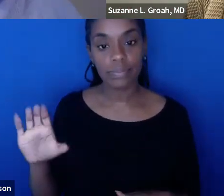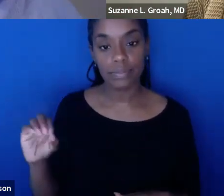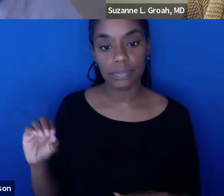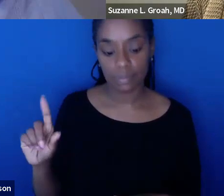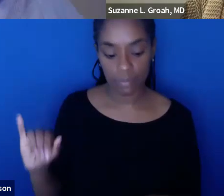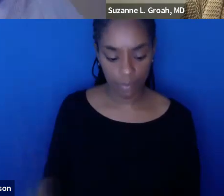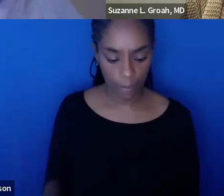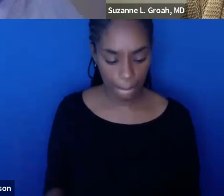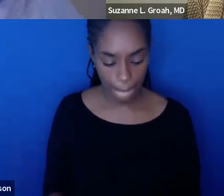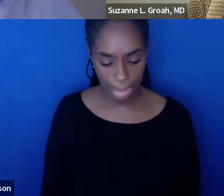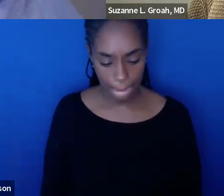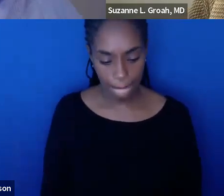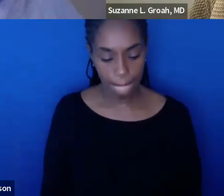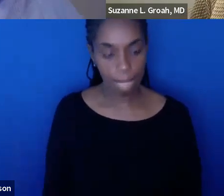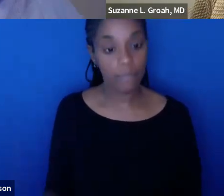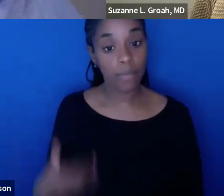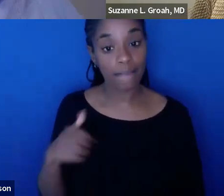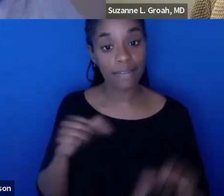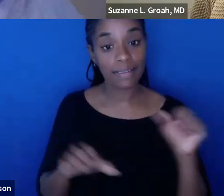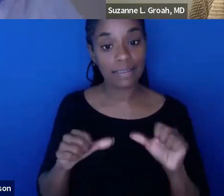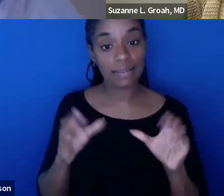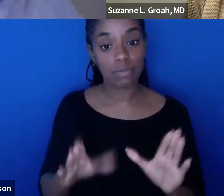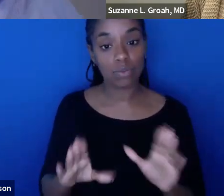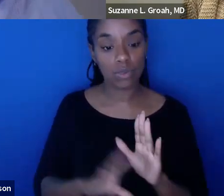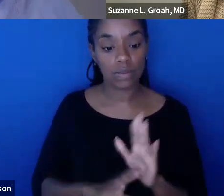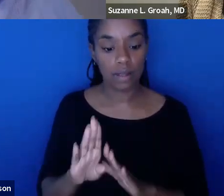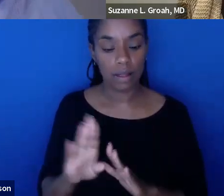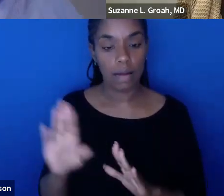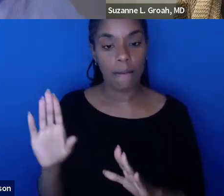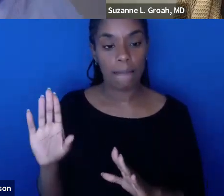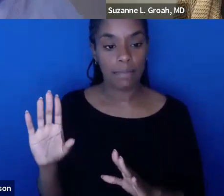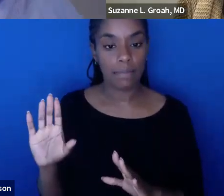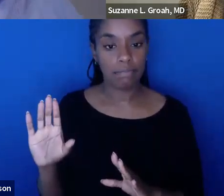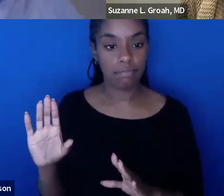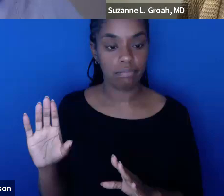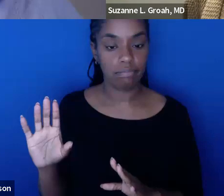There was a scientist who developed a culture to identify E. coli